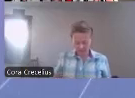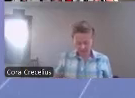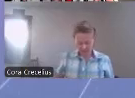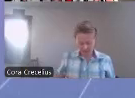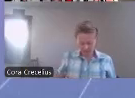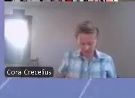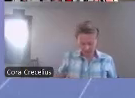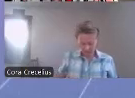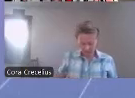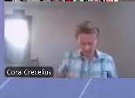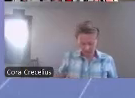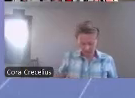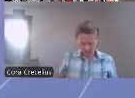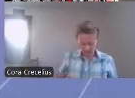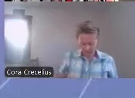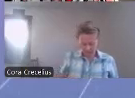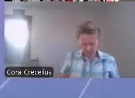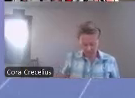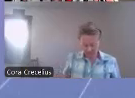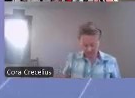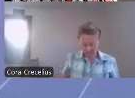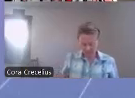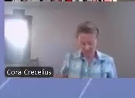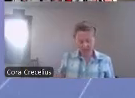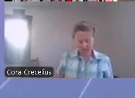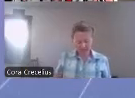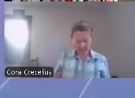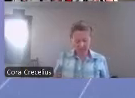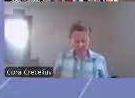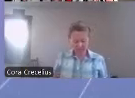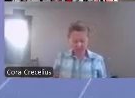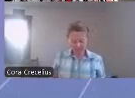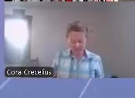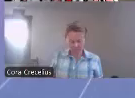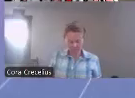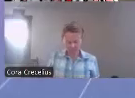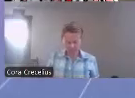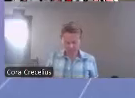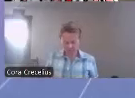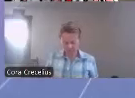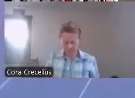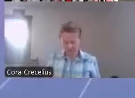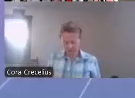with intellectual and developmental disabilities and suggested that we might use this training